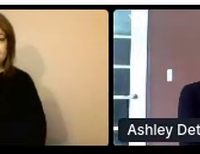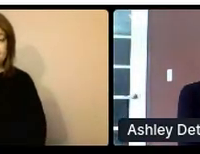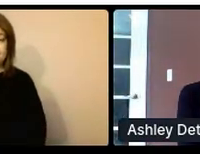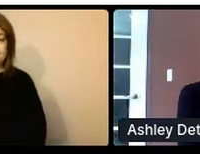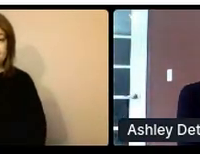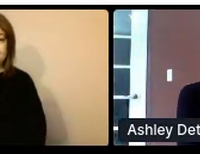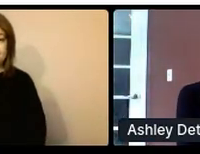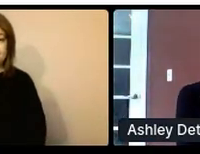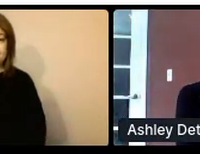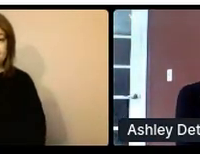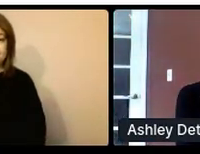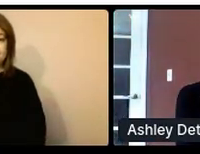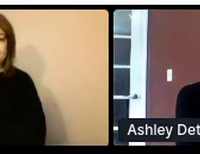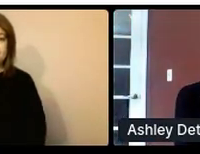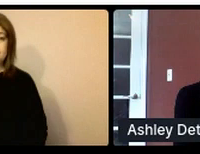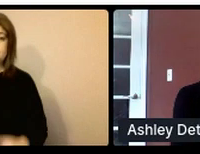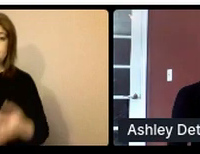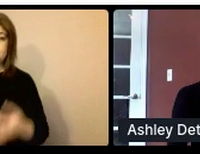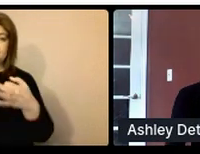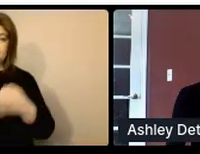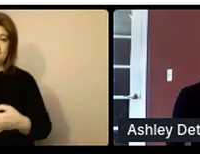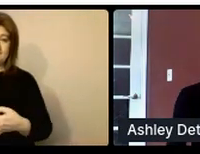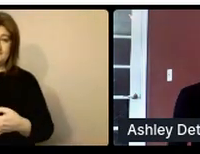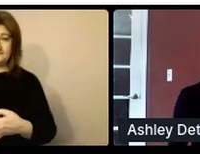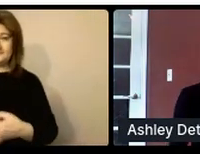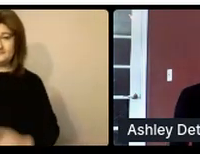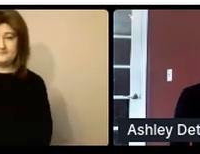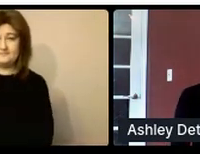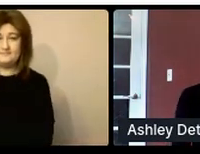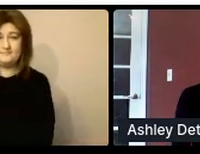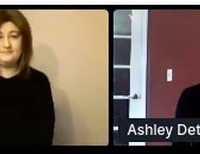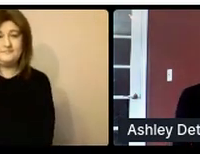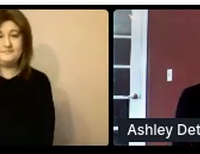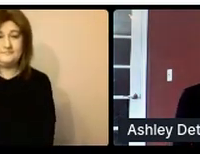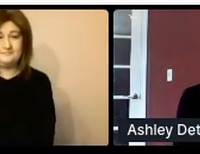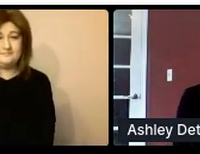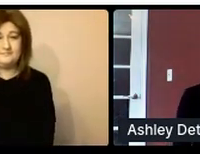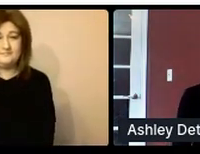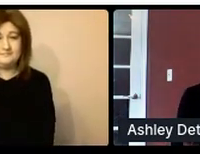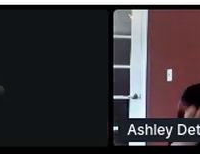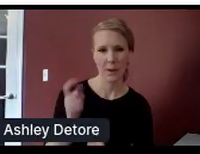So somebody in the chat-- oh, sorry. Go ahead. Oh, OK. I was just going to say somebody in the chat said,